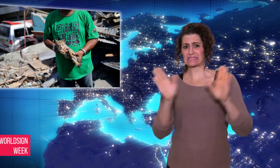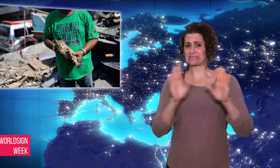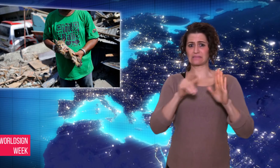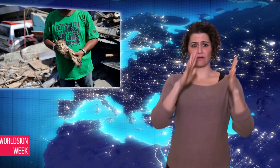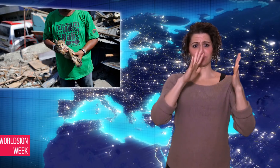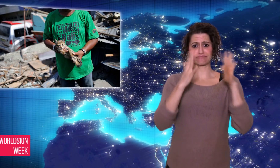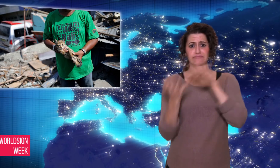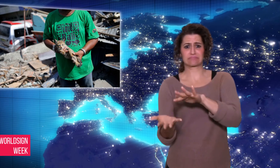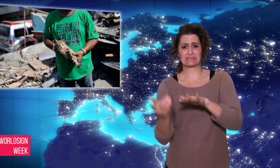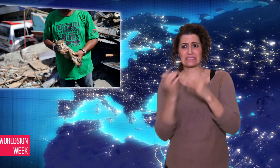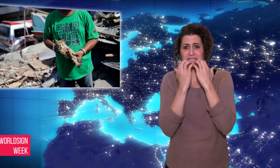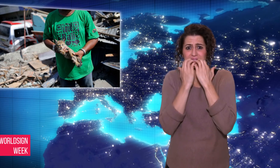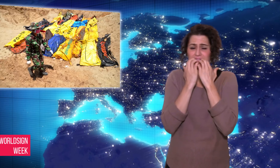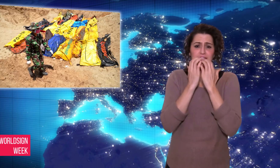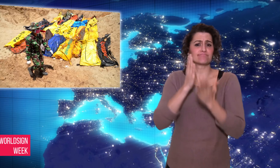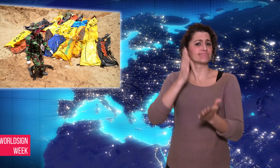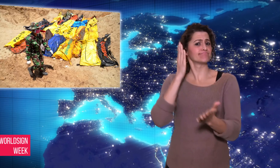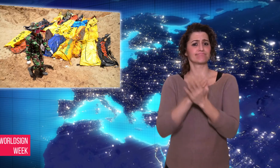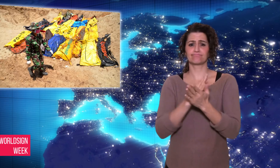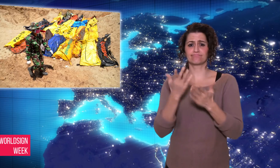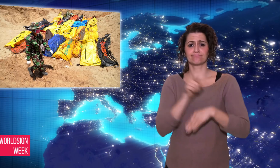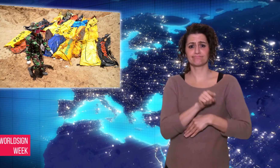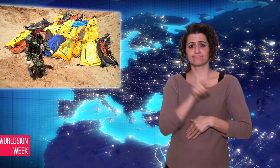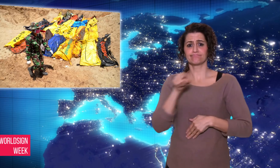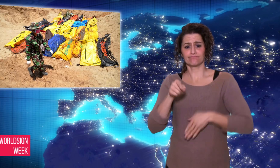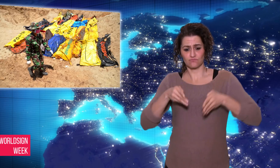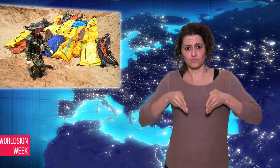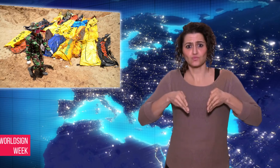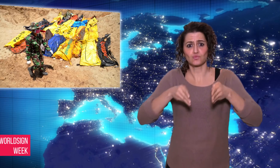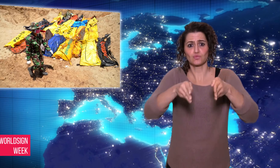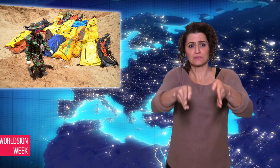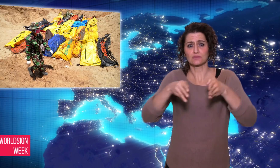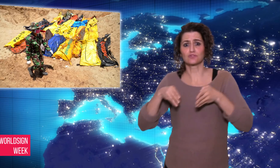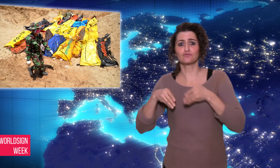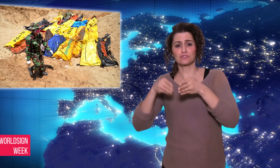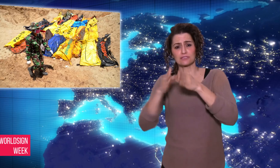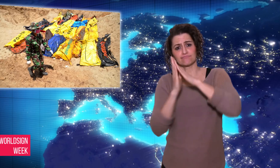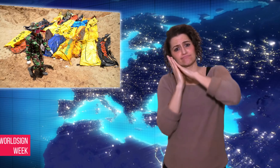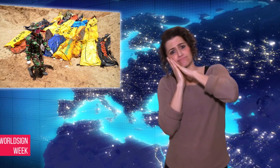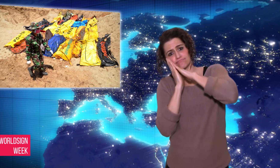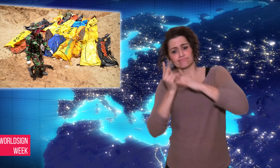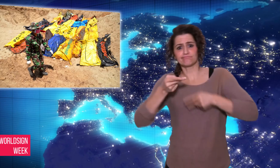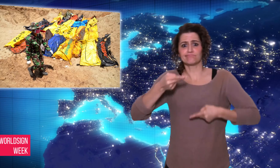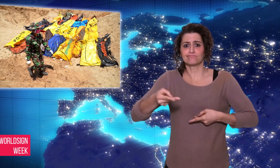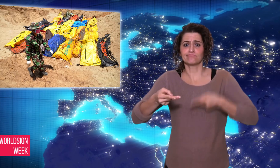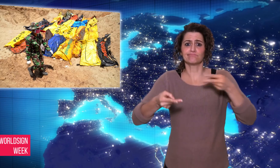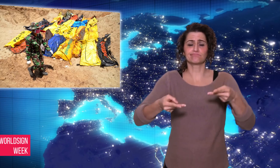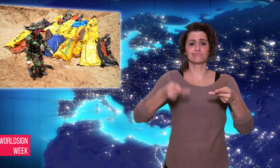sleep in their homes, and